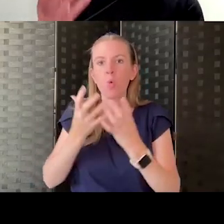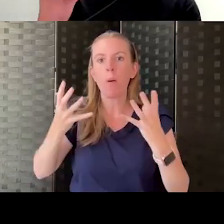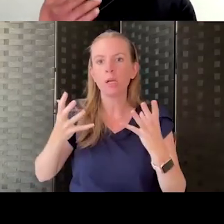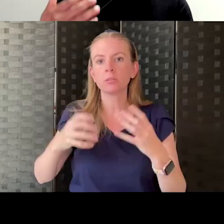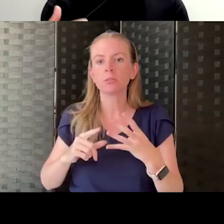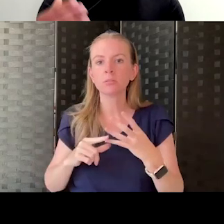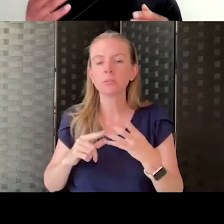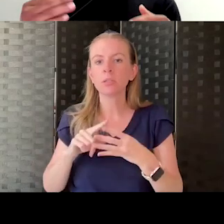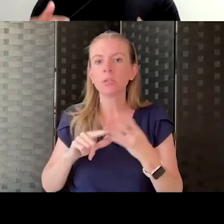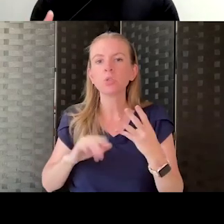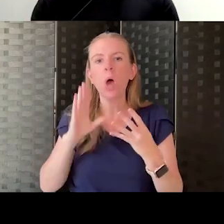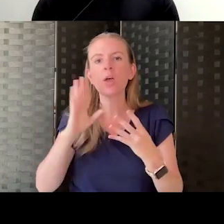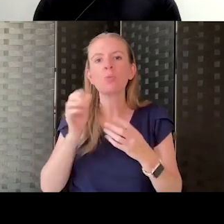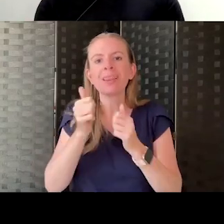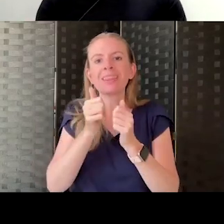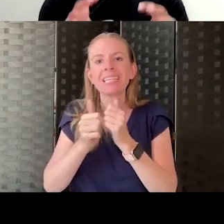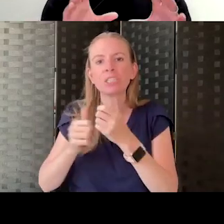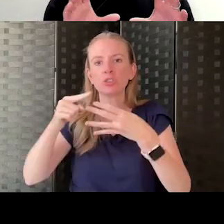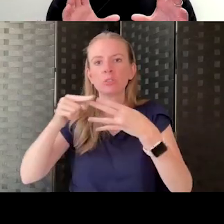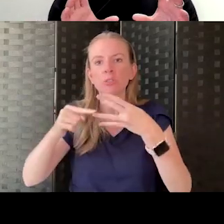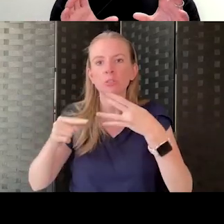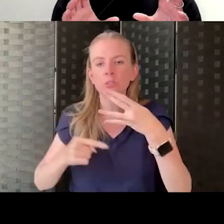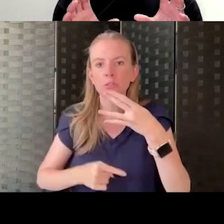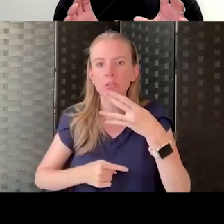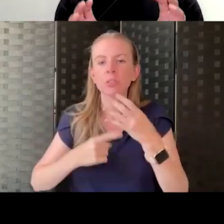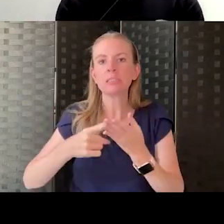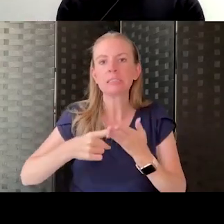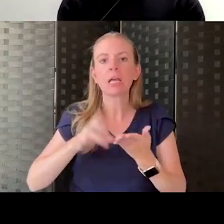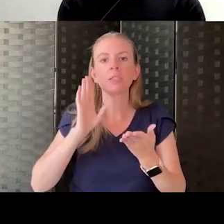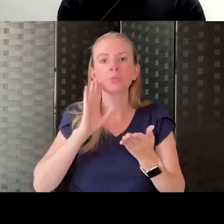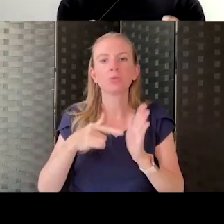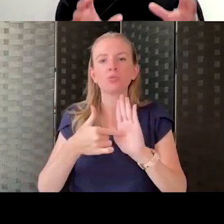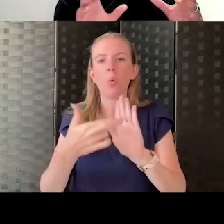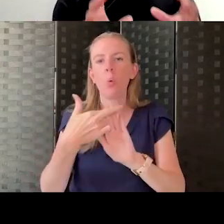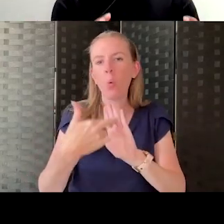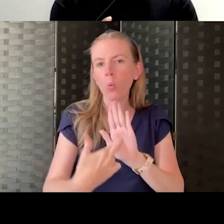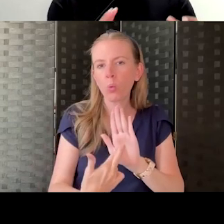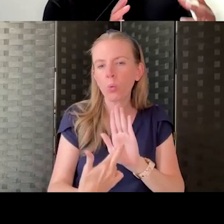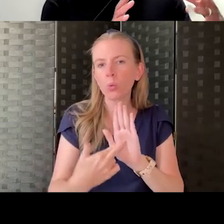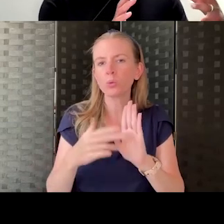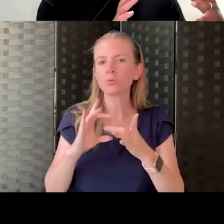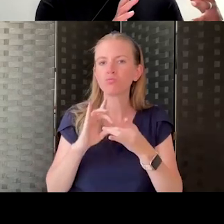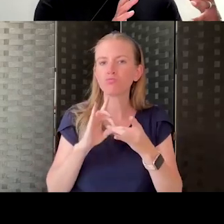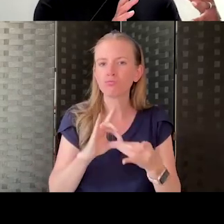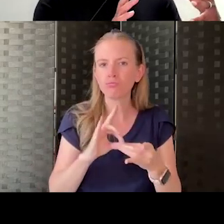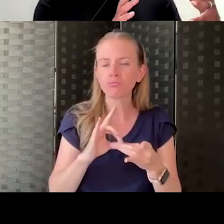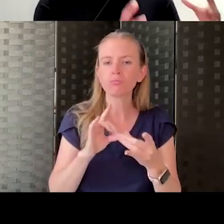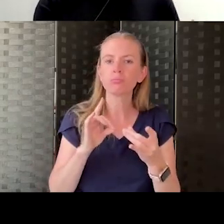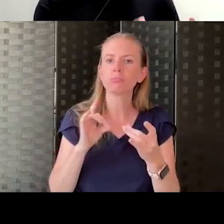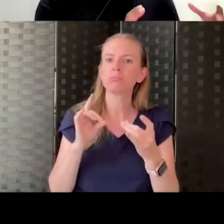I will go through each of these and I will point out particular rules that pertain to the structure